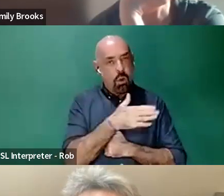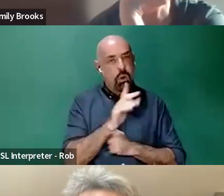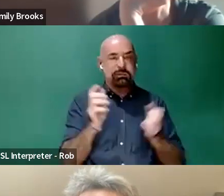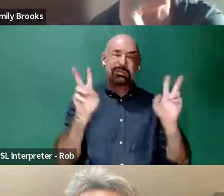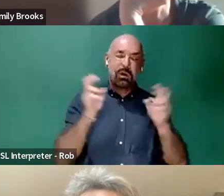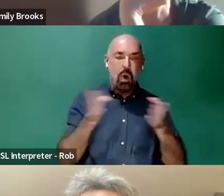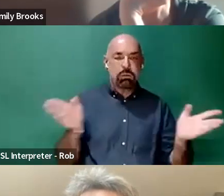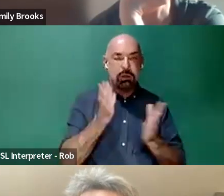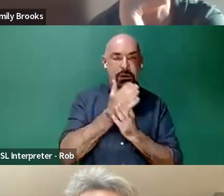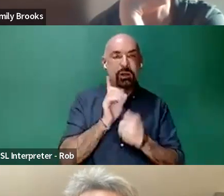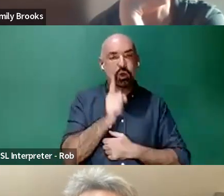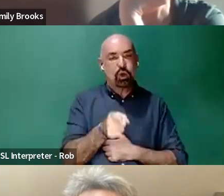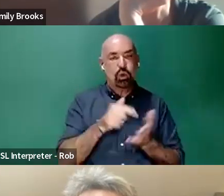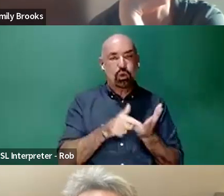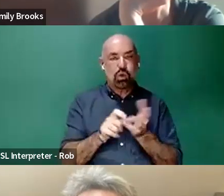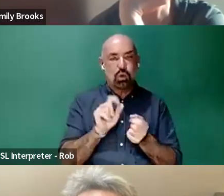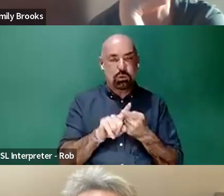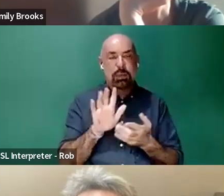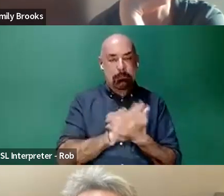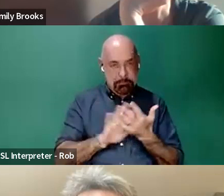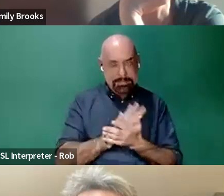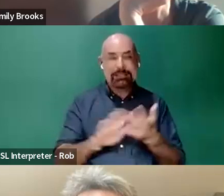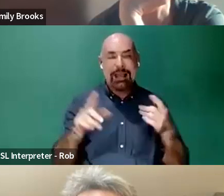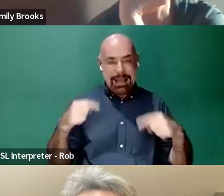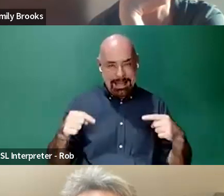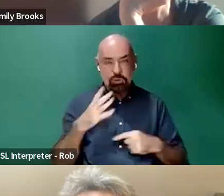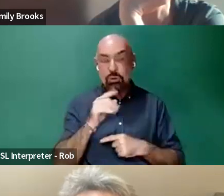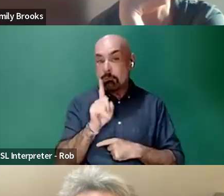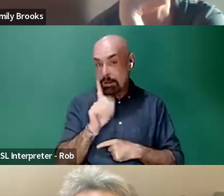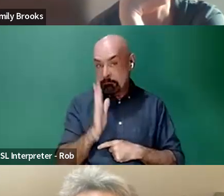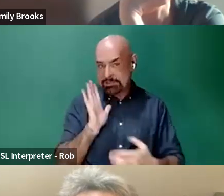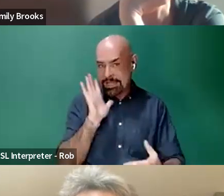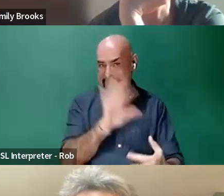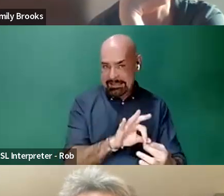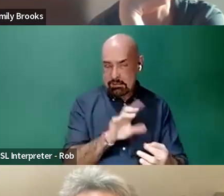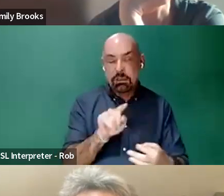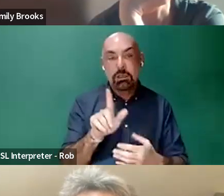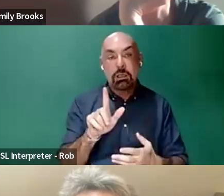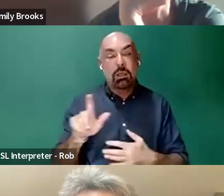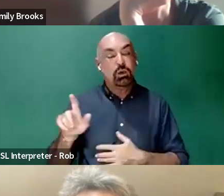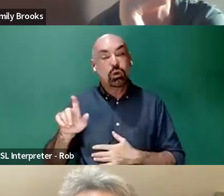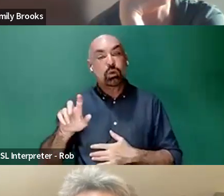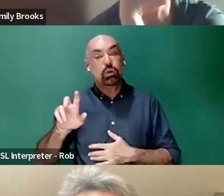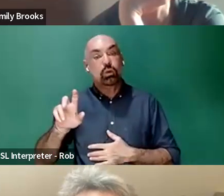so you have full access to use them as long as you use the link. If you right click any of the videos, it'll give you the link,